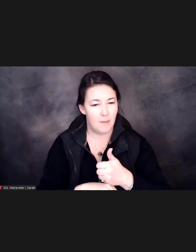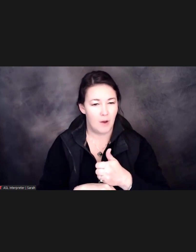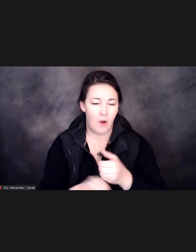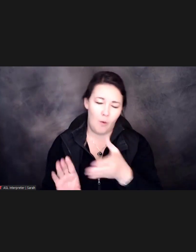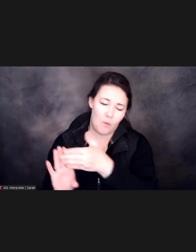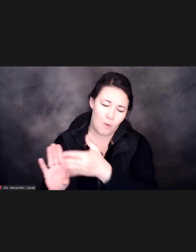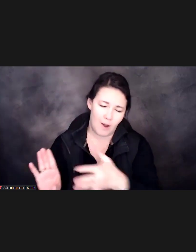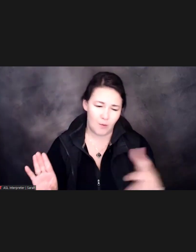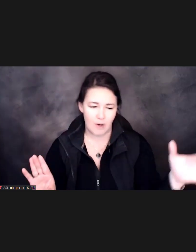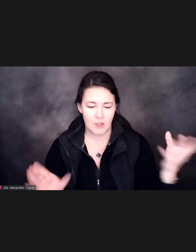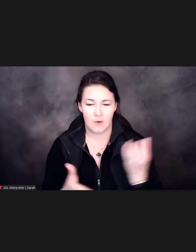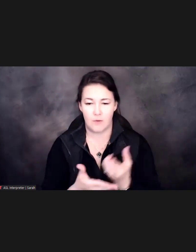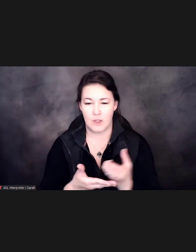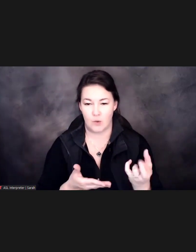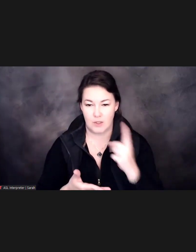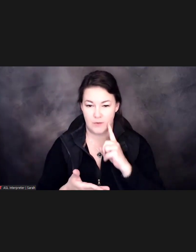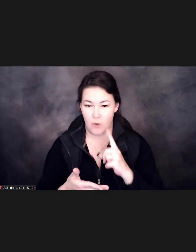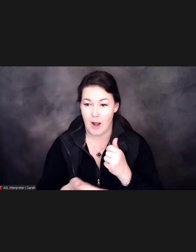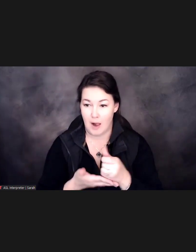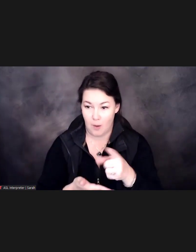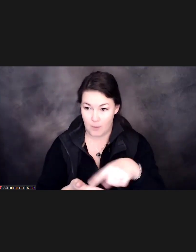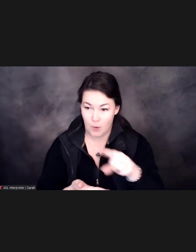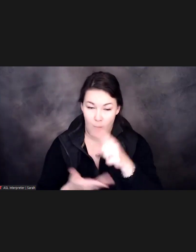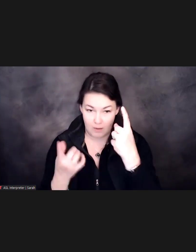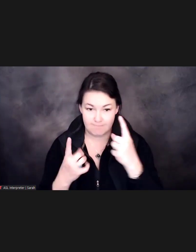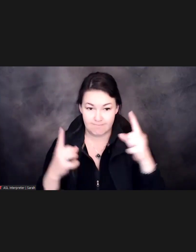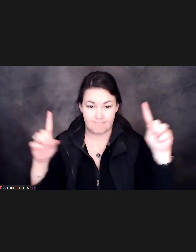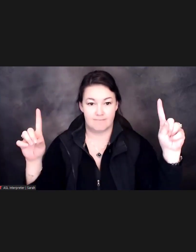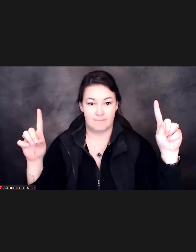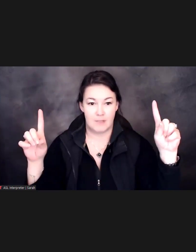of resources to help you achieve this goal, and our goal today is